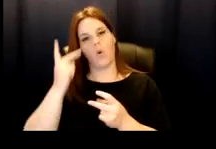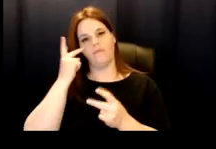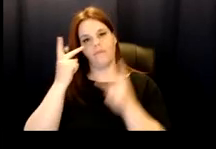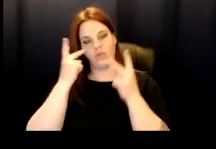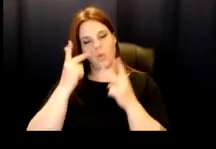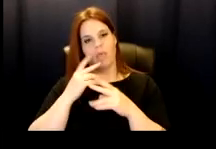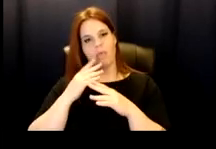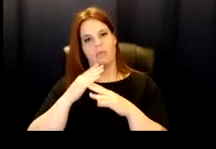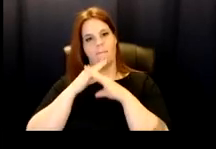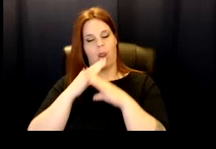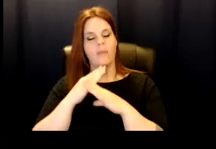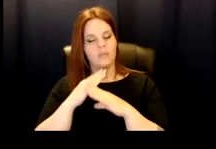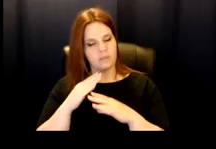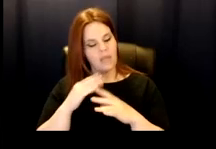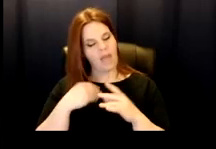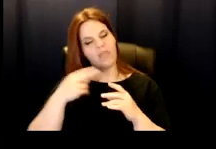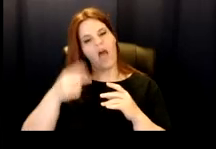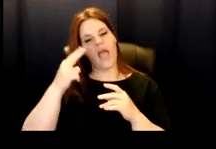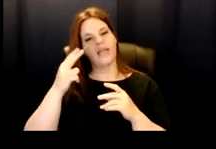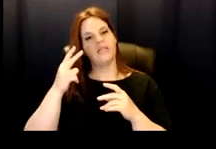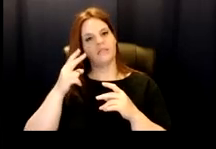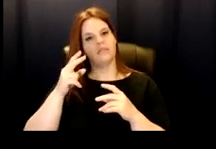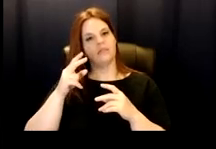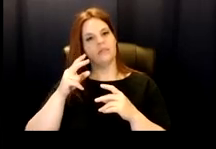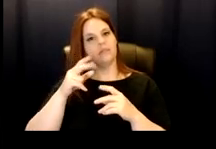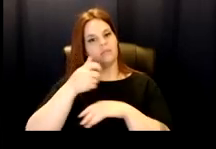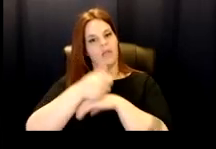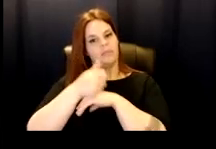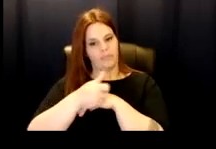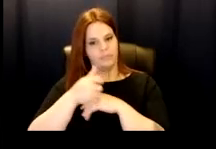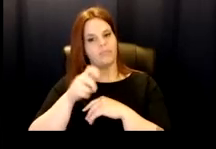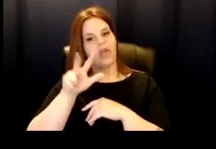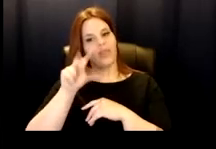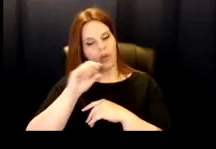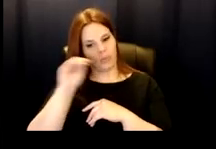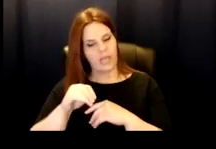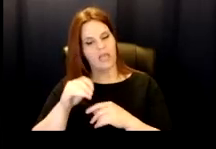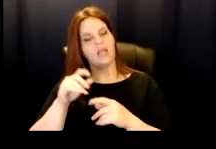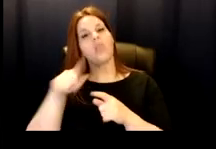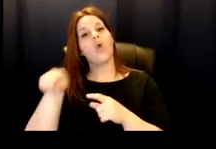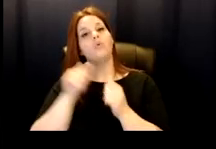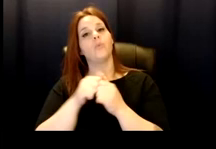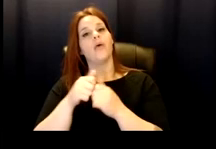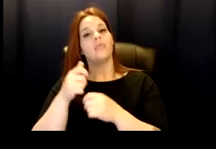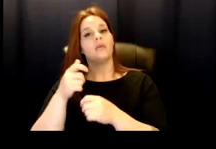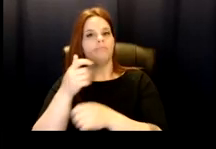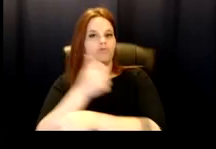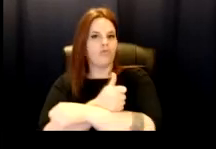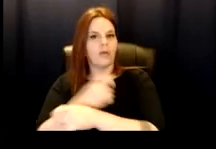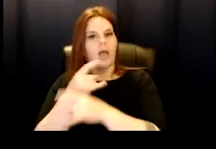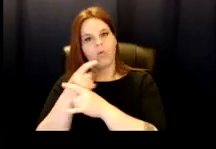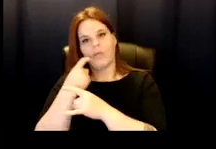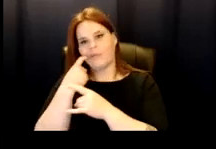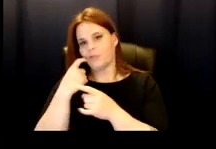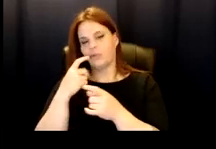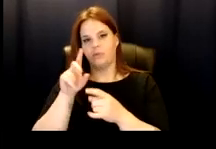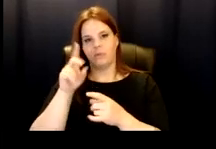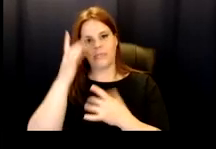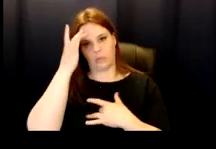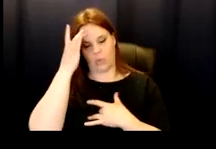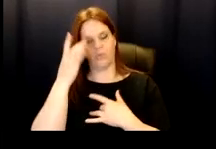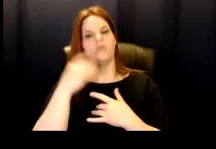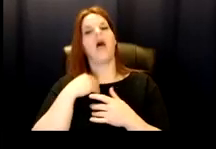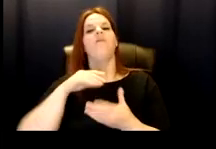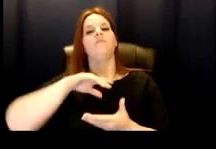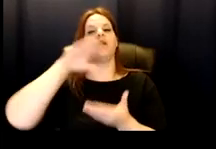rates at 30%, and people with substance use disorders have the lowest rates of any impairment